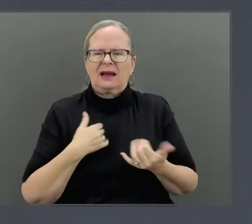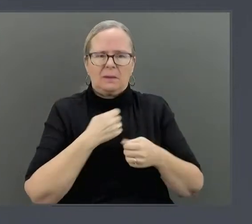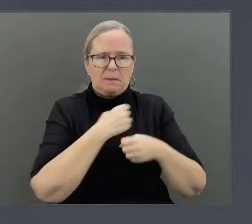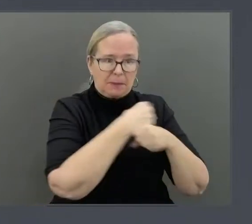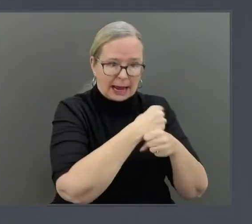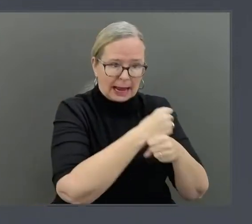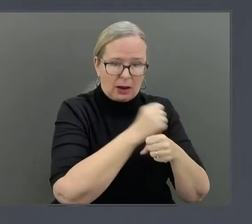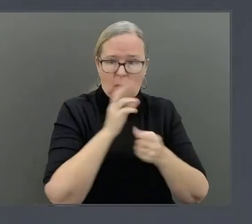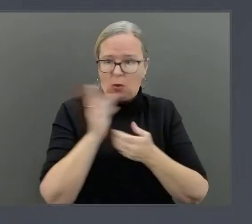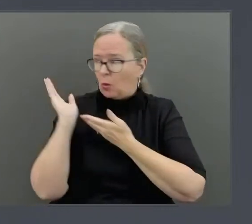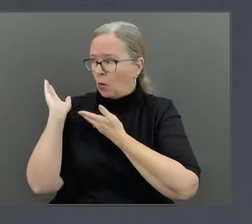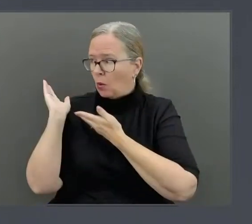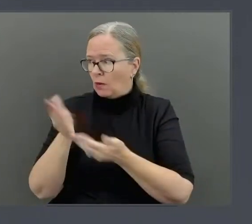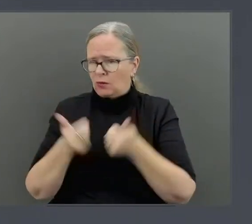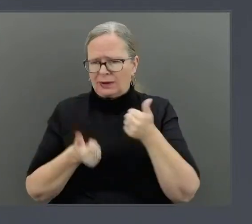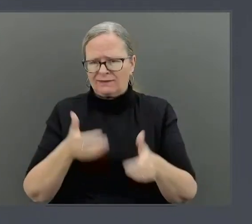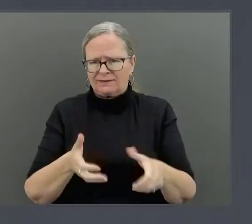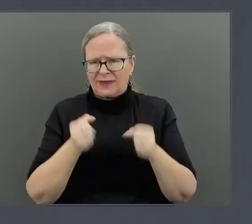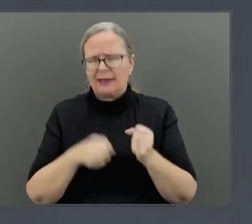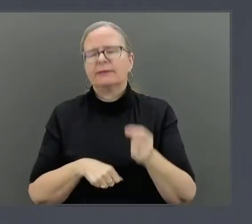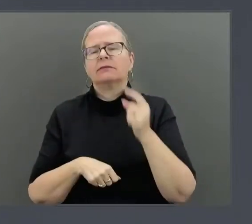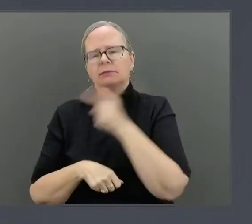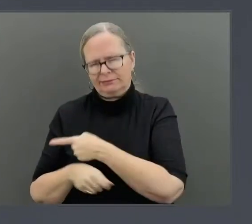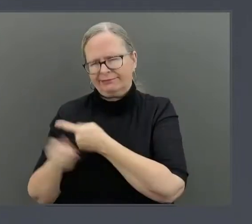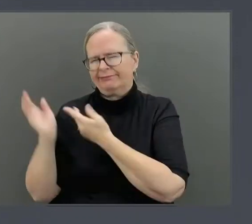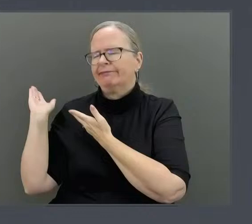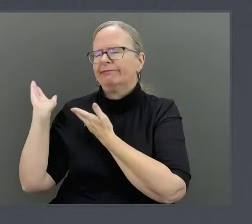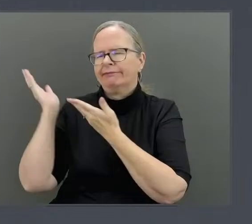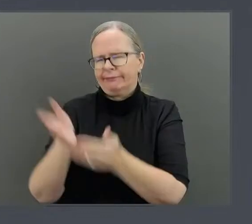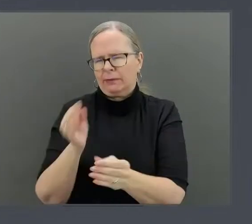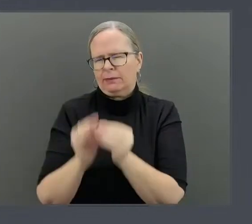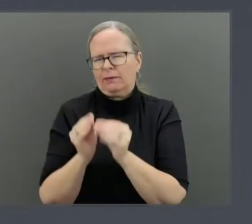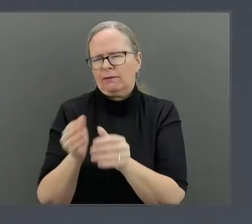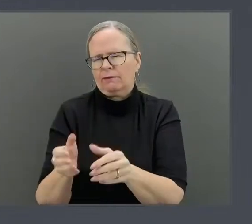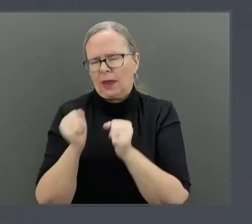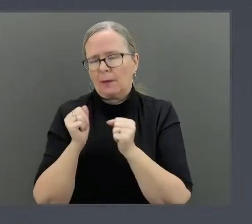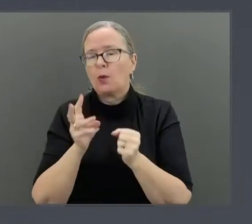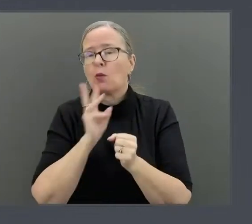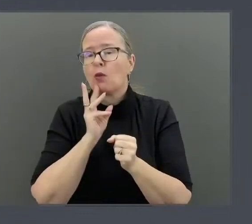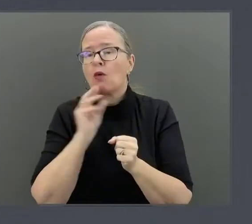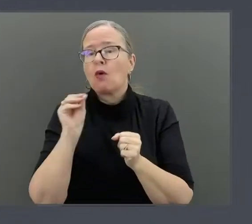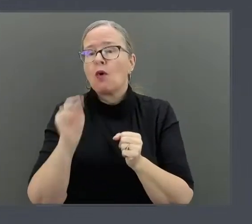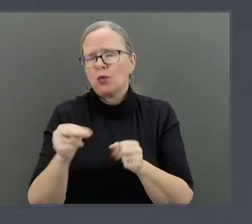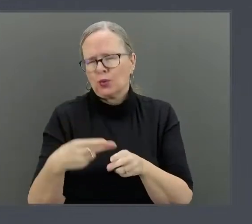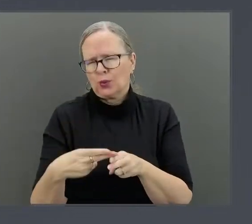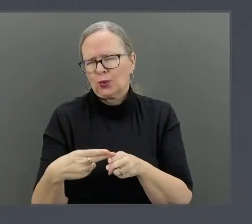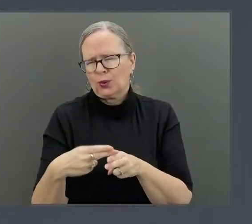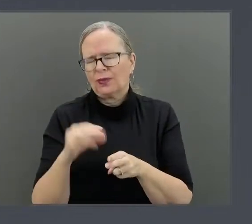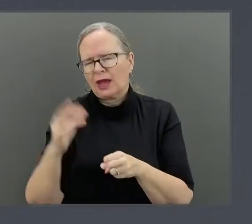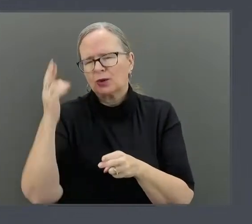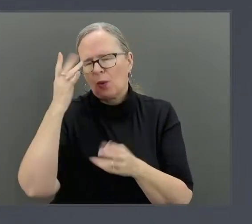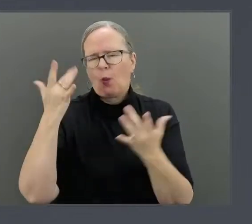for the repair work until then we all need to keep our water usage down and you need to keep doing